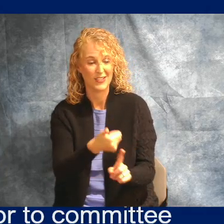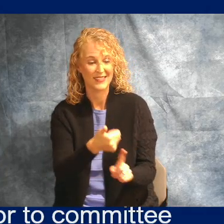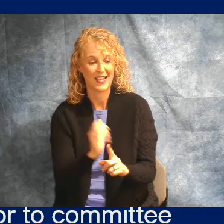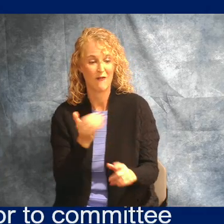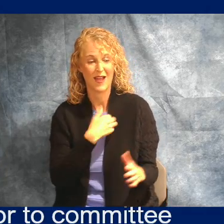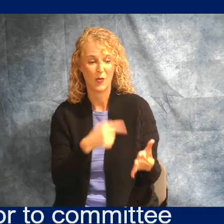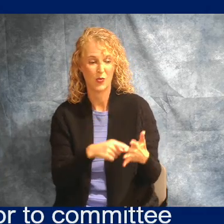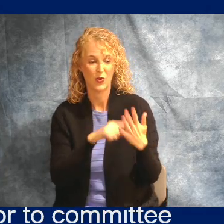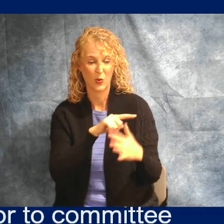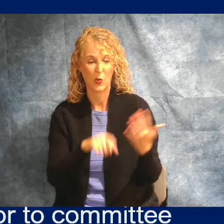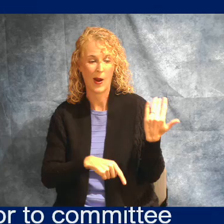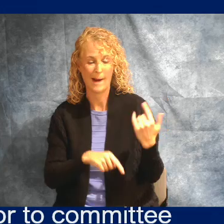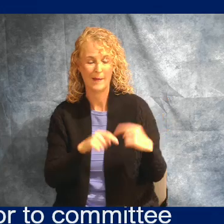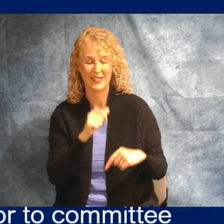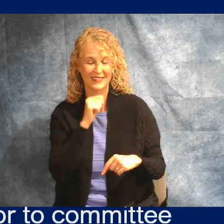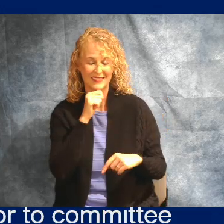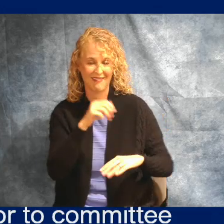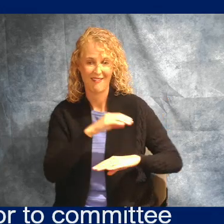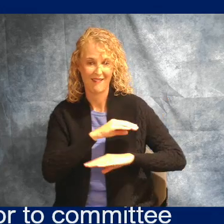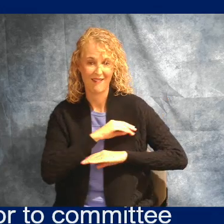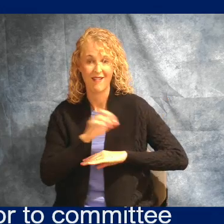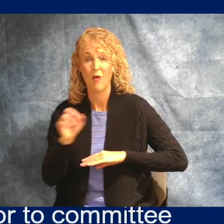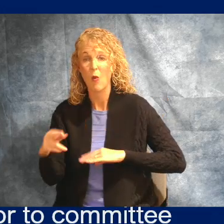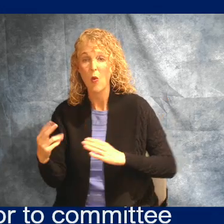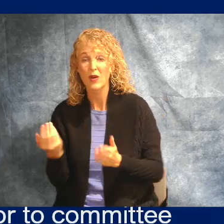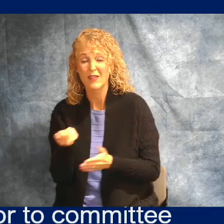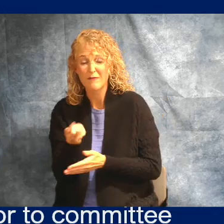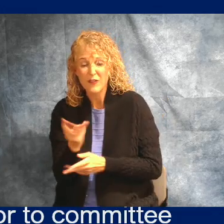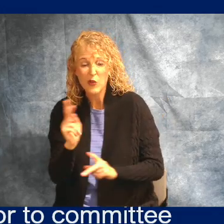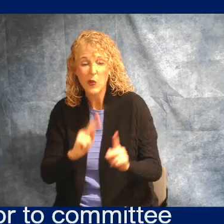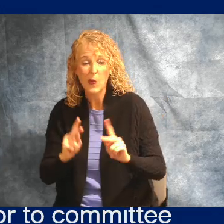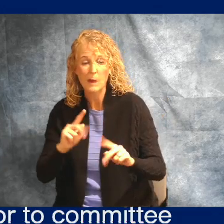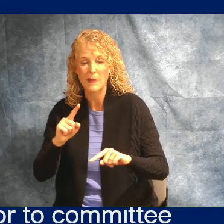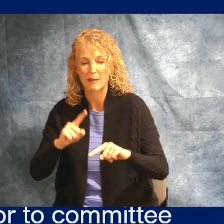that couldn't get us information in a timely manner and we were in a compressed time frame.